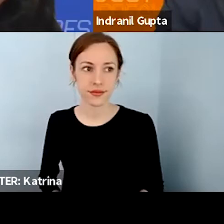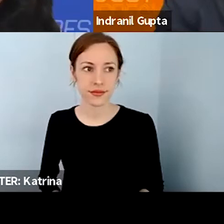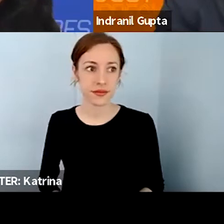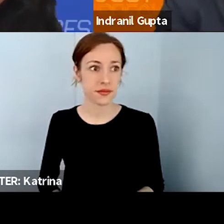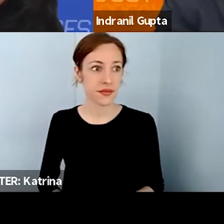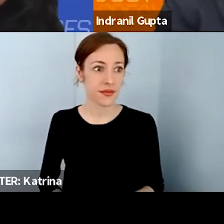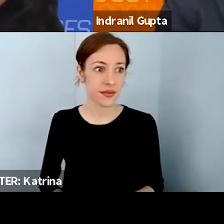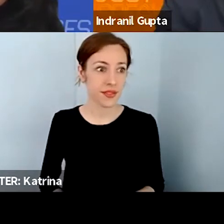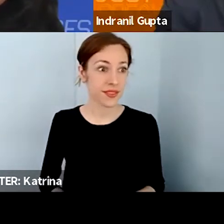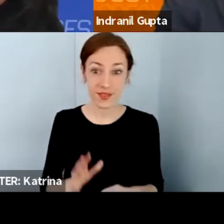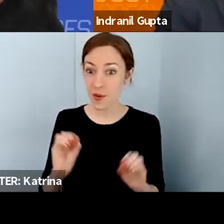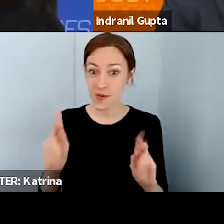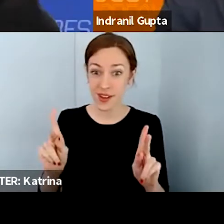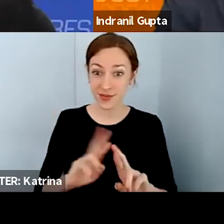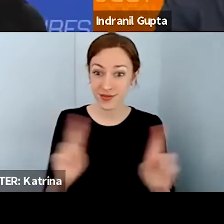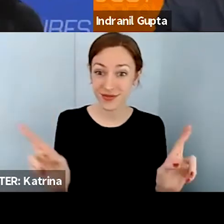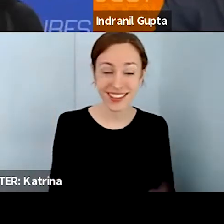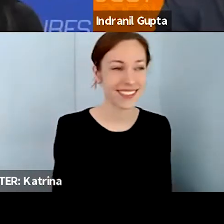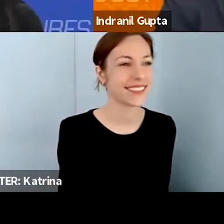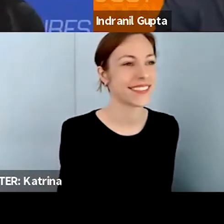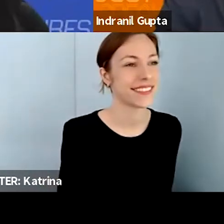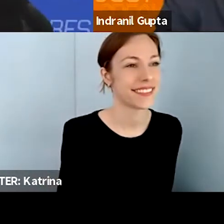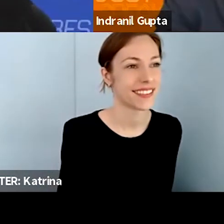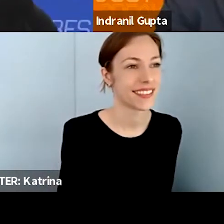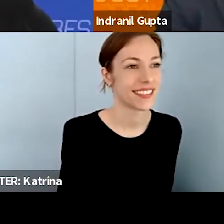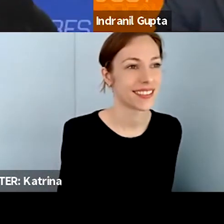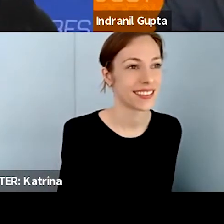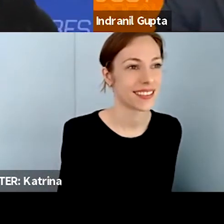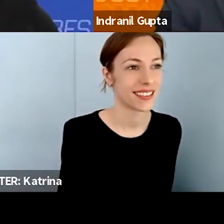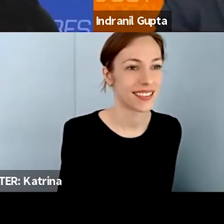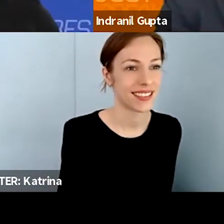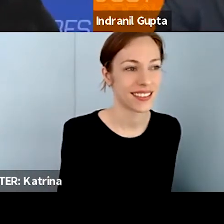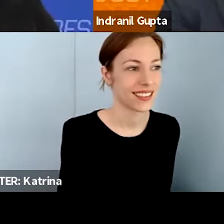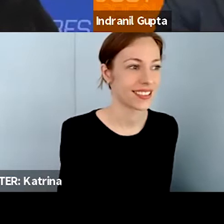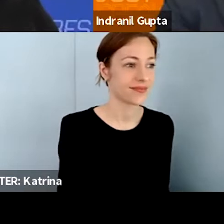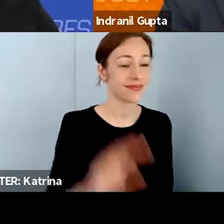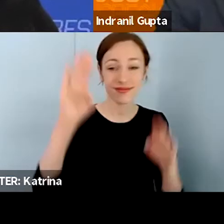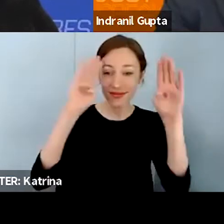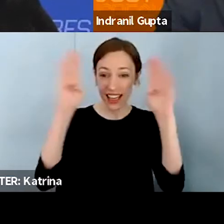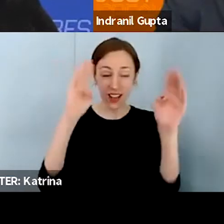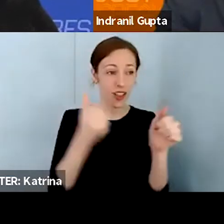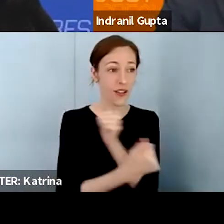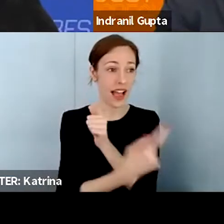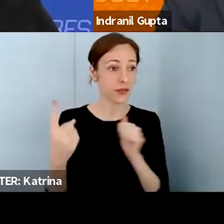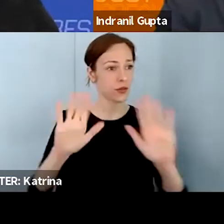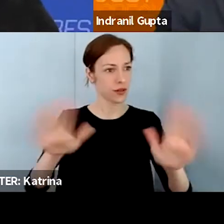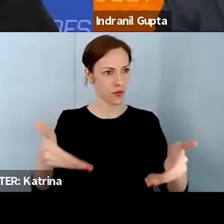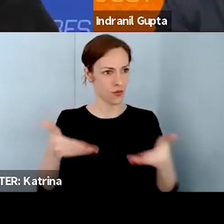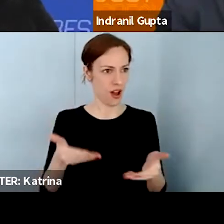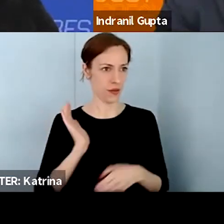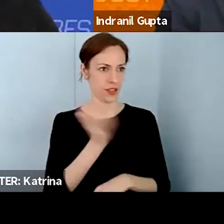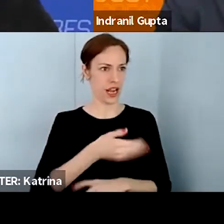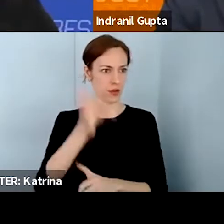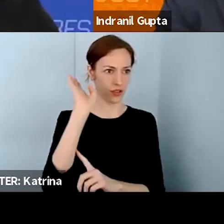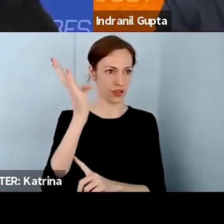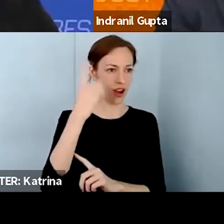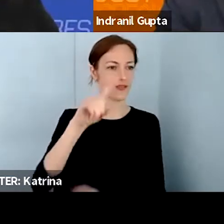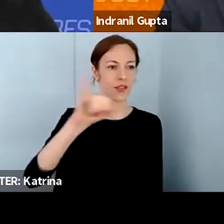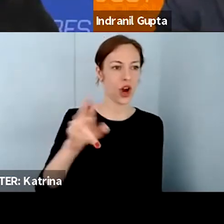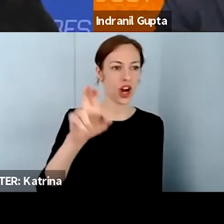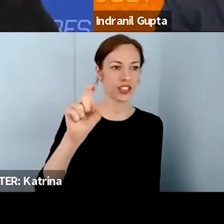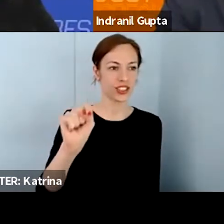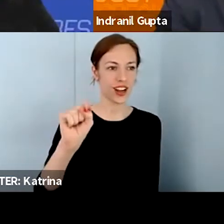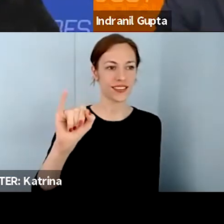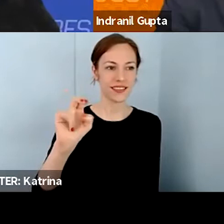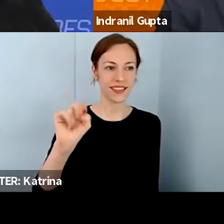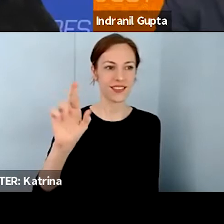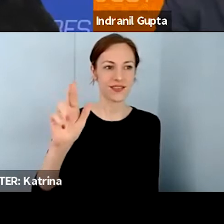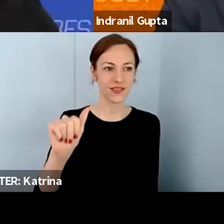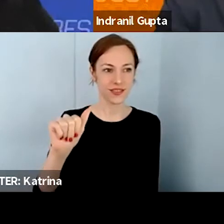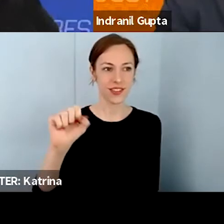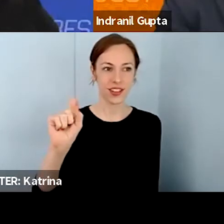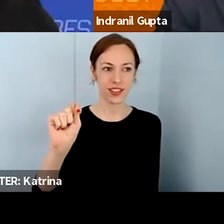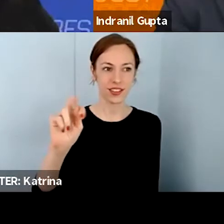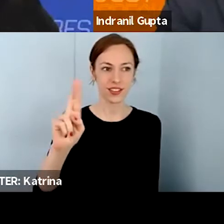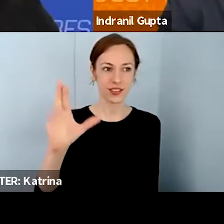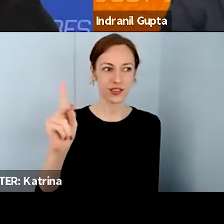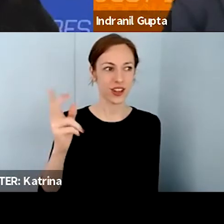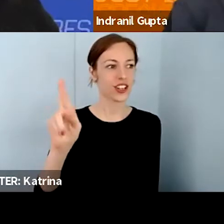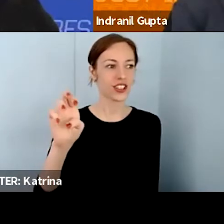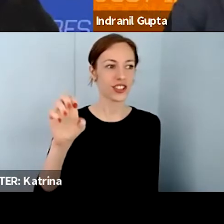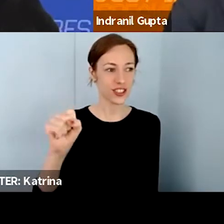Hello everyone. Welcome to the inaugural talk for the just infrastructure speaker series. My name is cara cara Hollyoaks, and along with Anita Chan, and indeed Gupta, my fellow colleagues of the just infrastructures initiative.